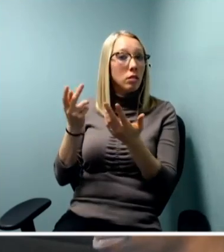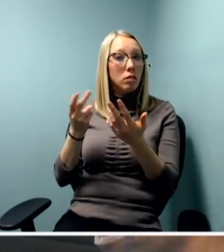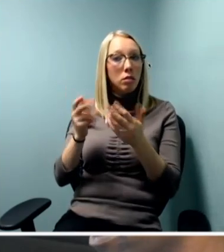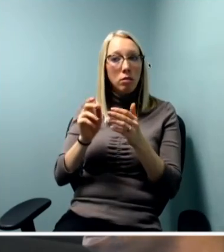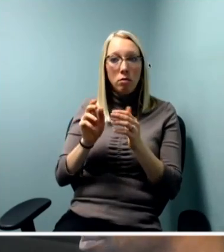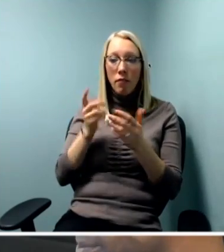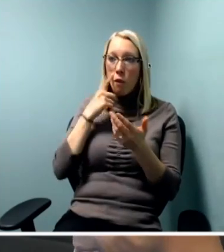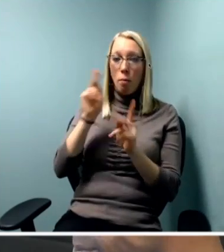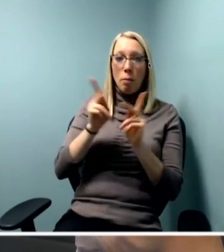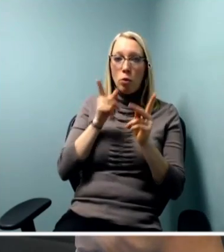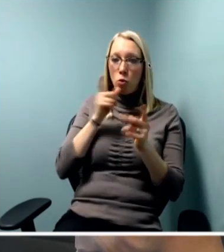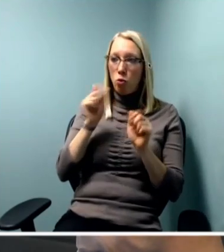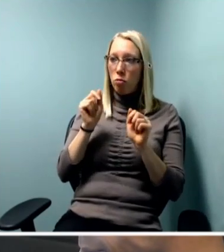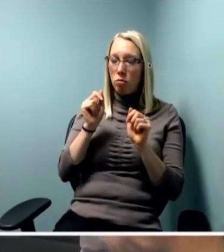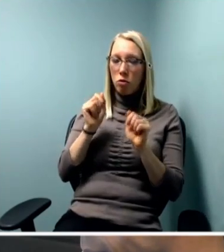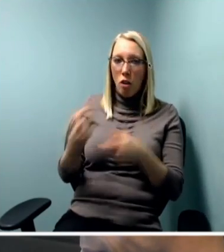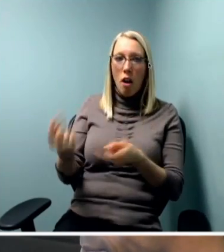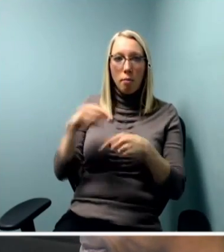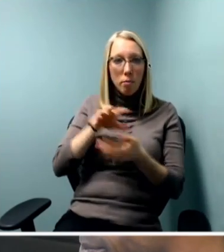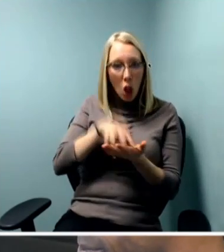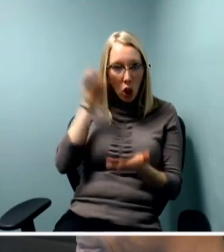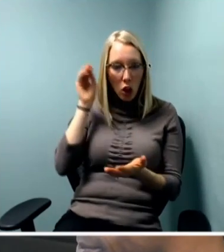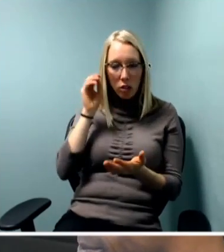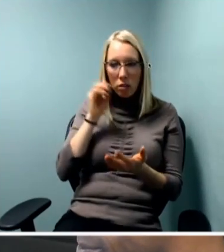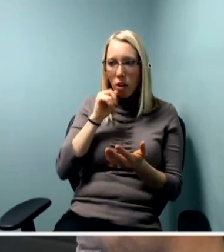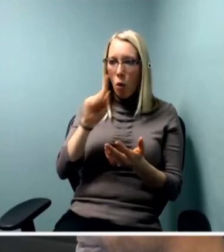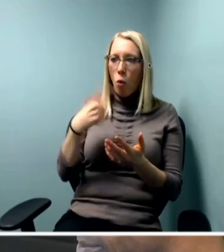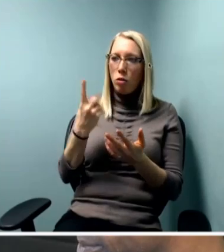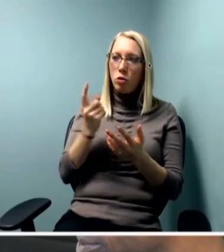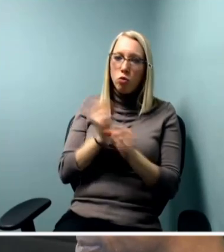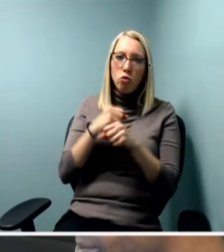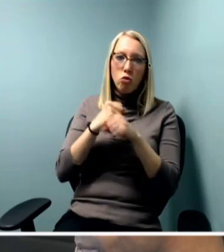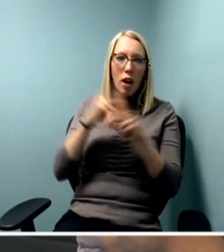not only to create a language of choreography around these movements,